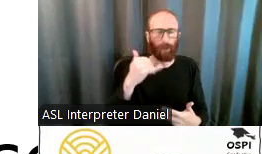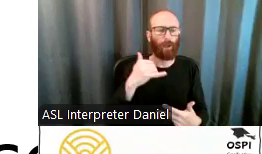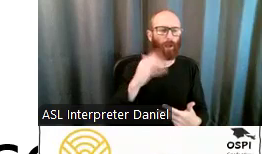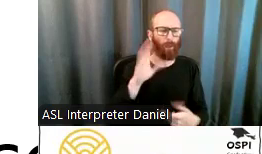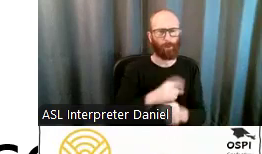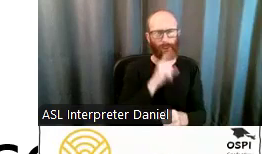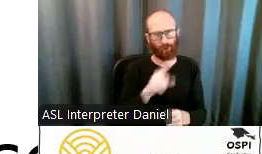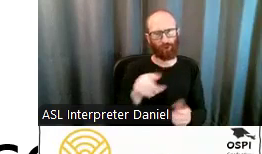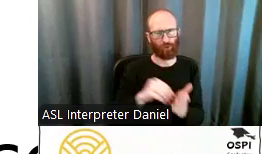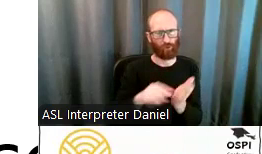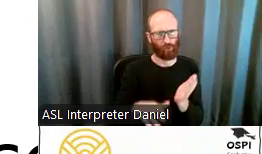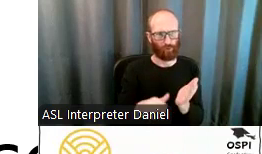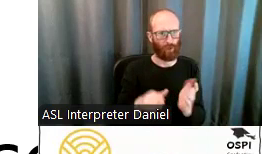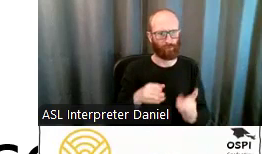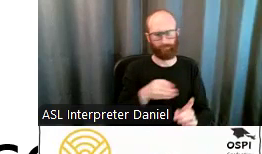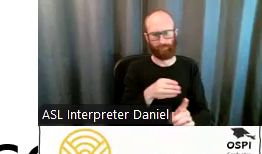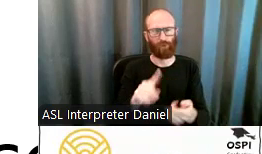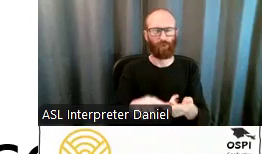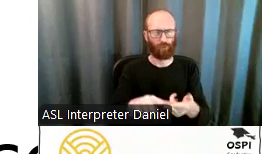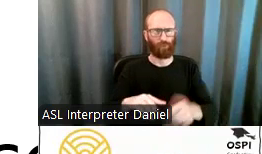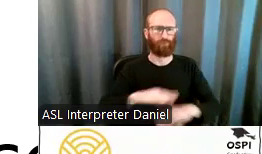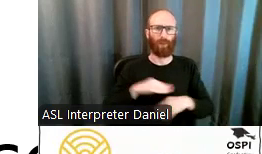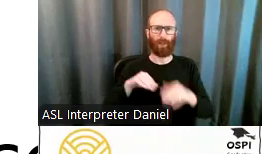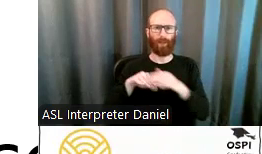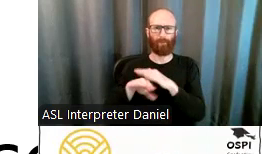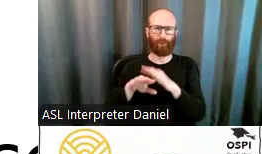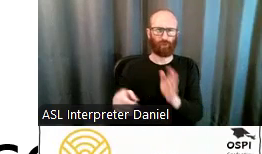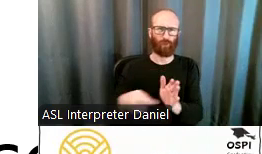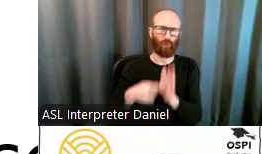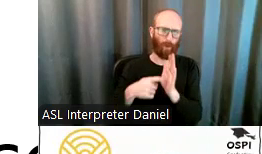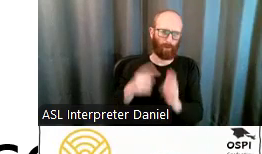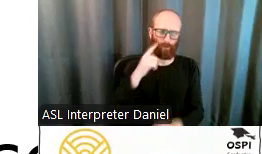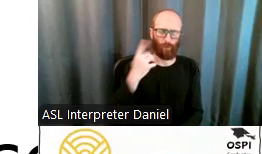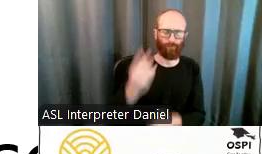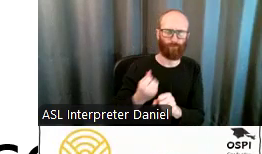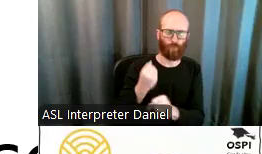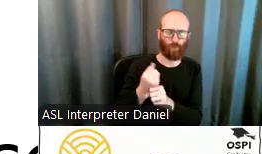admissions requirements. I apologize for the four-year universities in